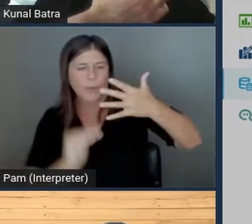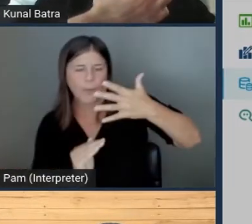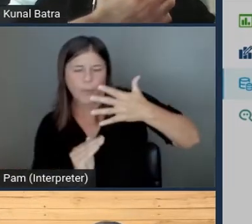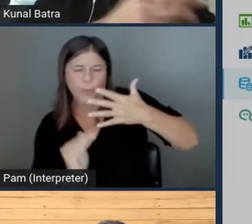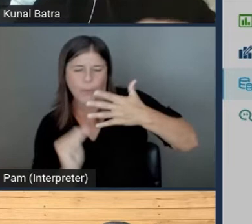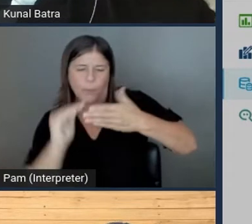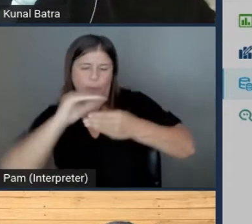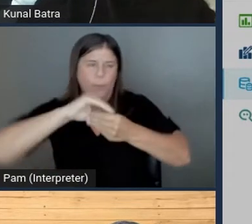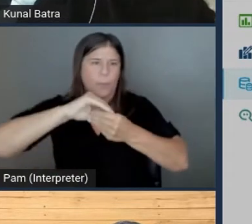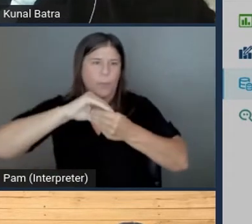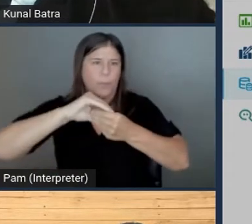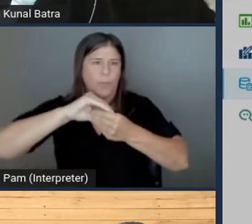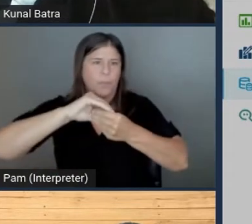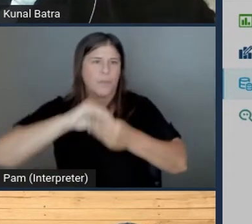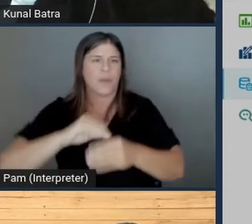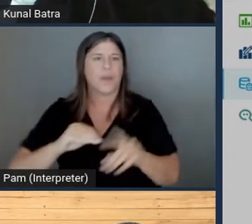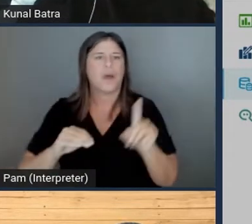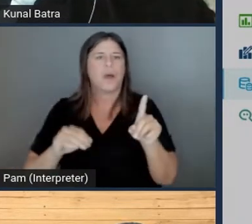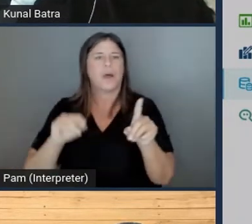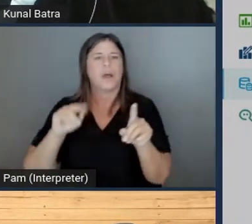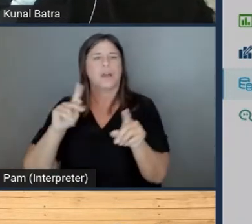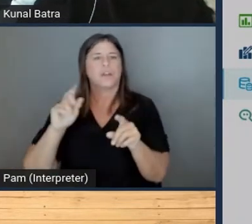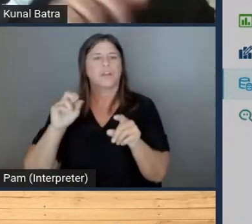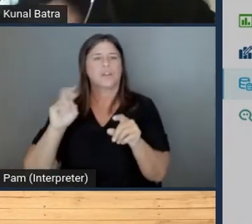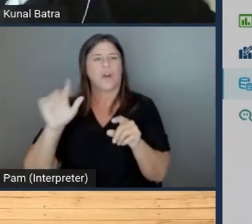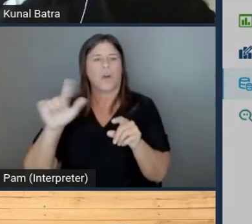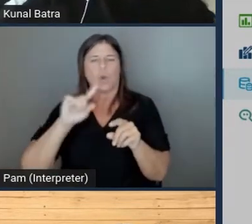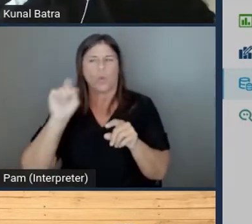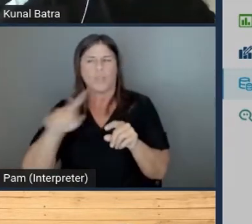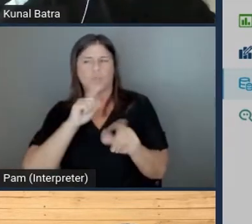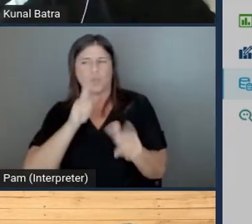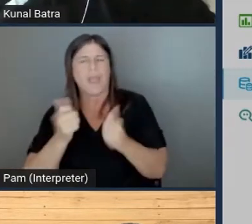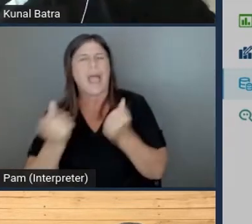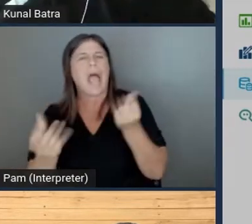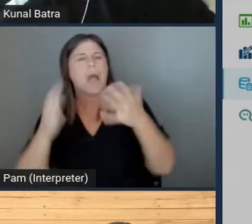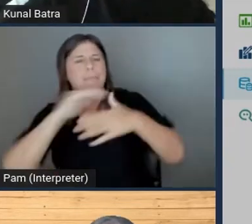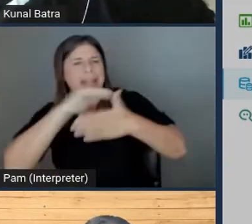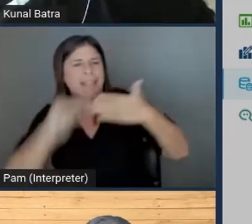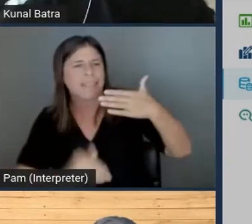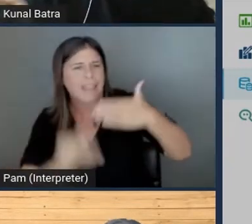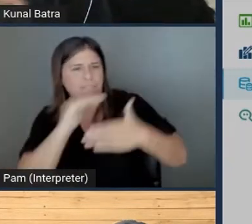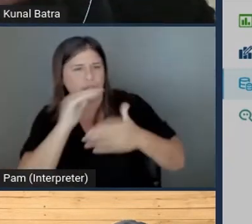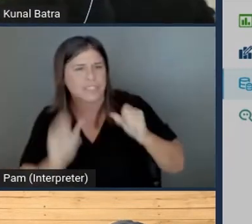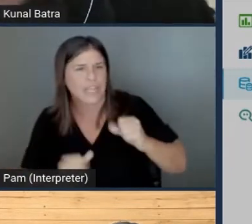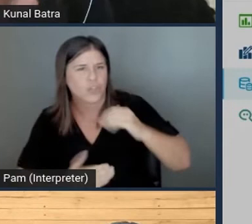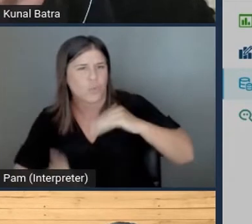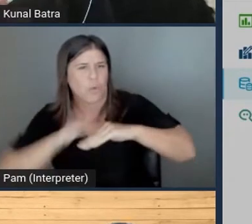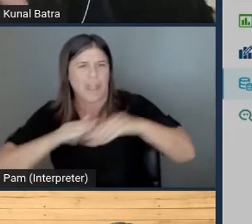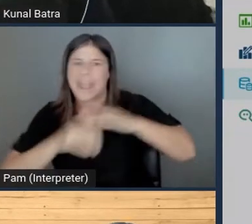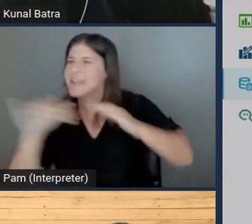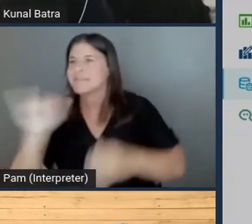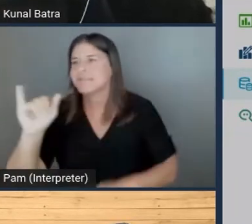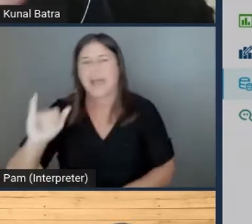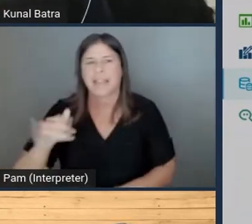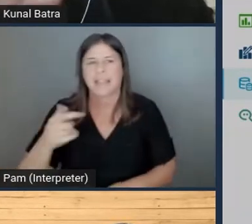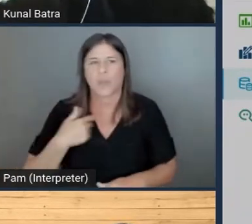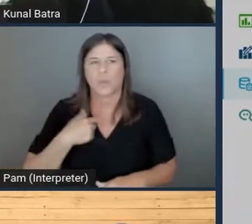Some questions here really quickly. First, how many levels can we go? I saw like we can have a child. Can we have like a grandchild layer?